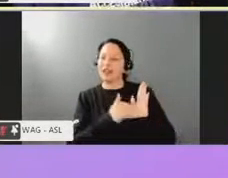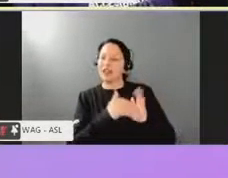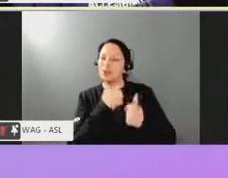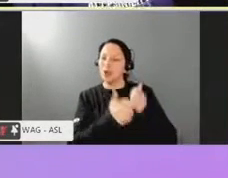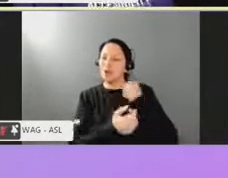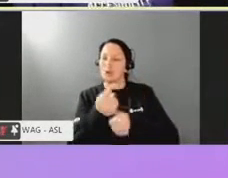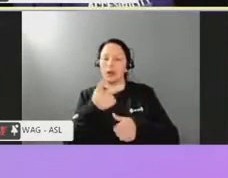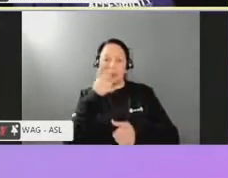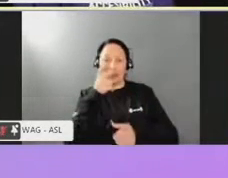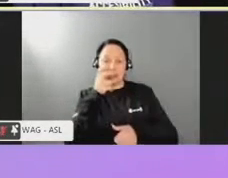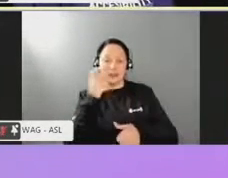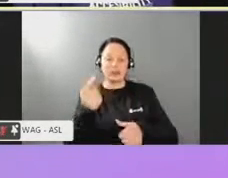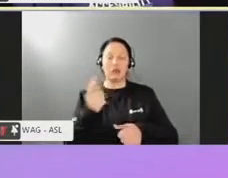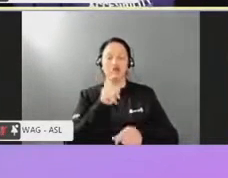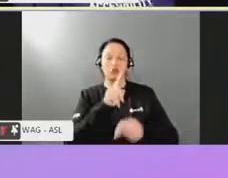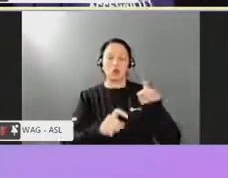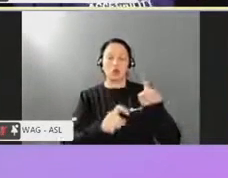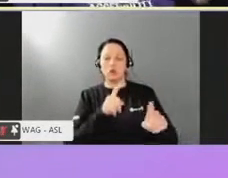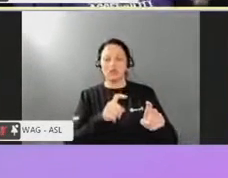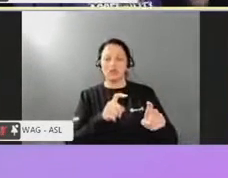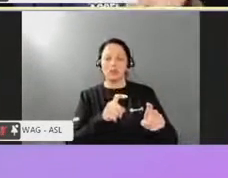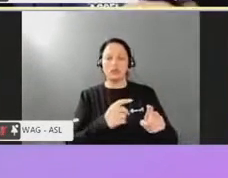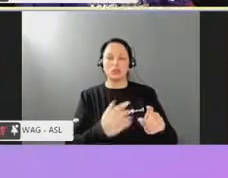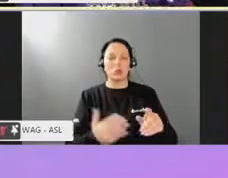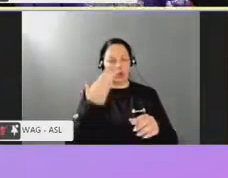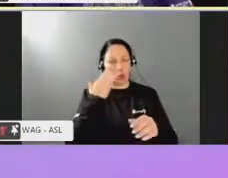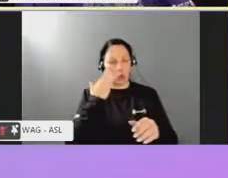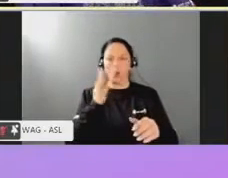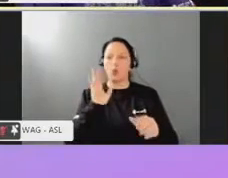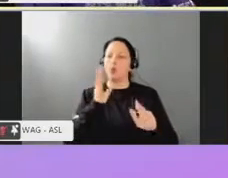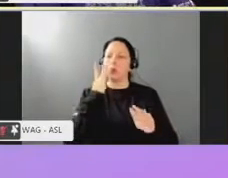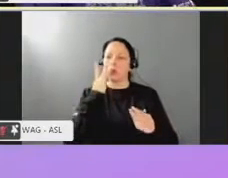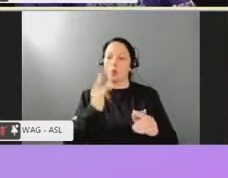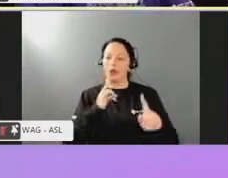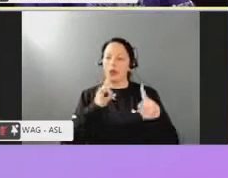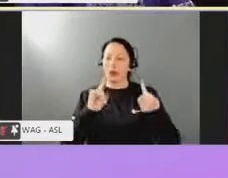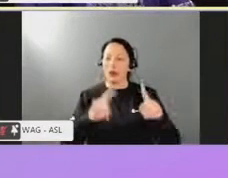someone in the front asked the questions. You start replying right away. Or do rue